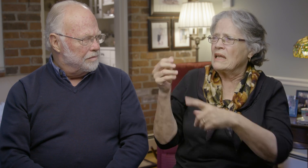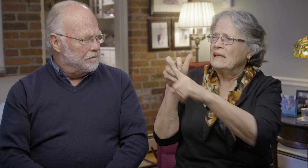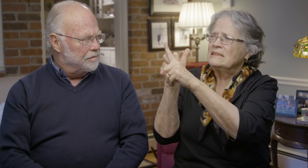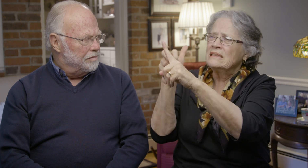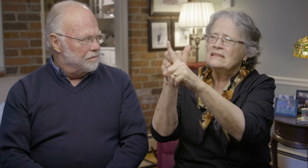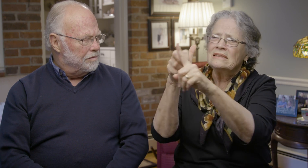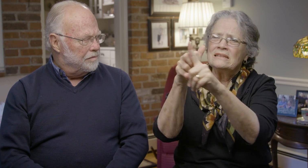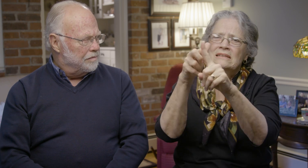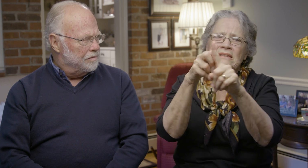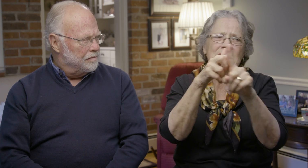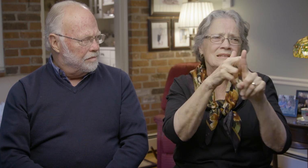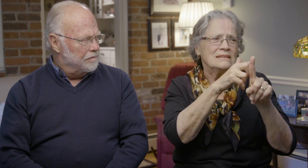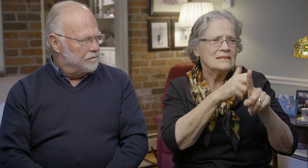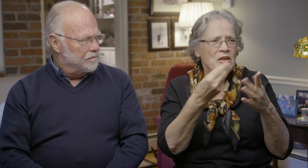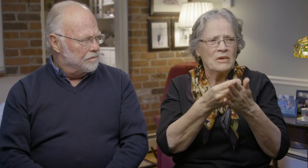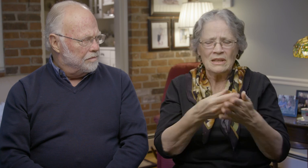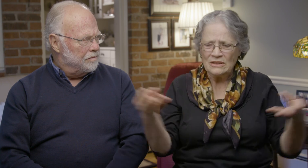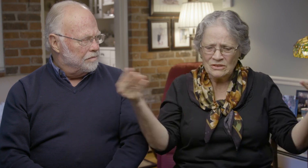to raise funds for his journey.